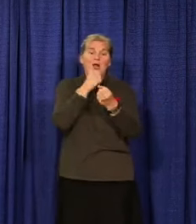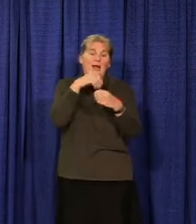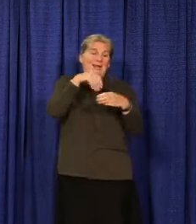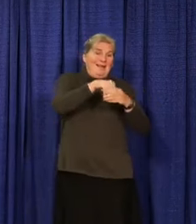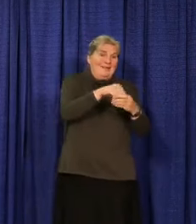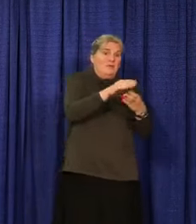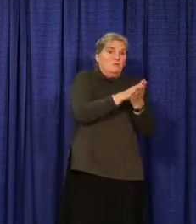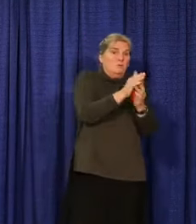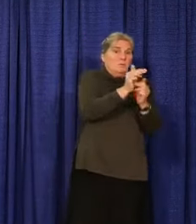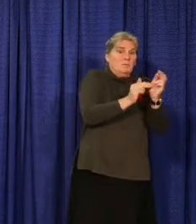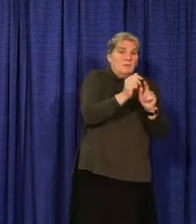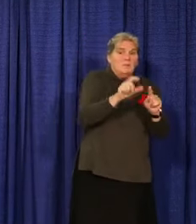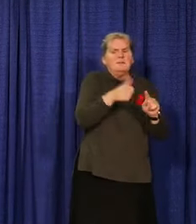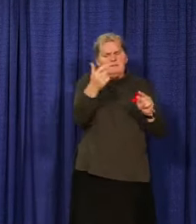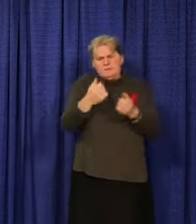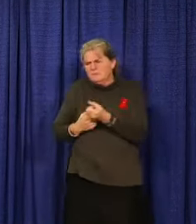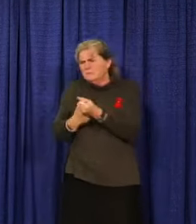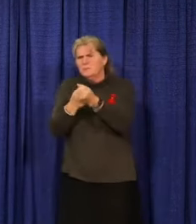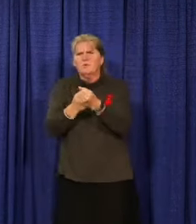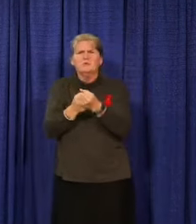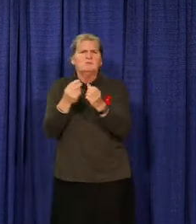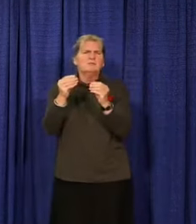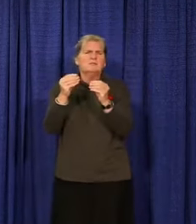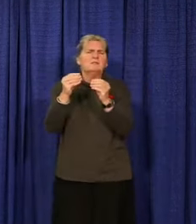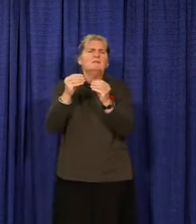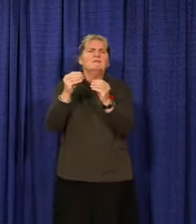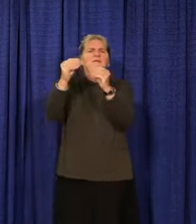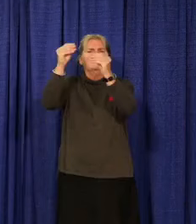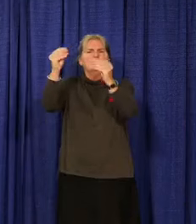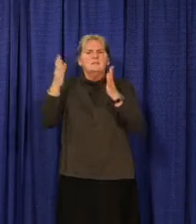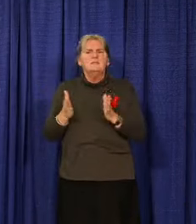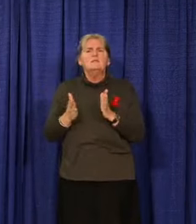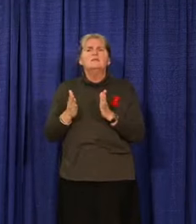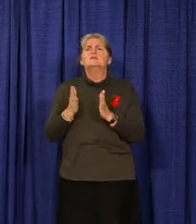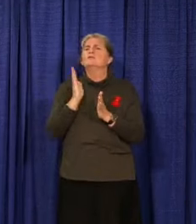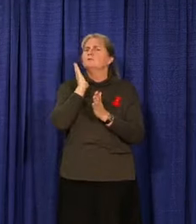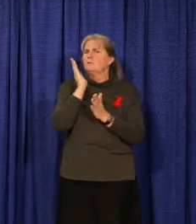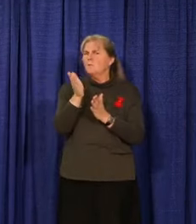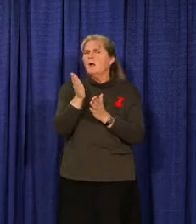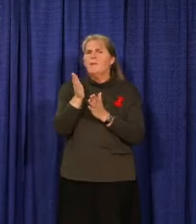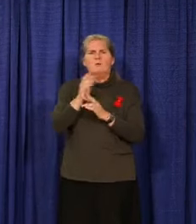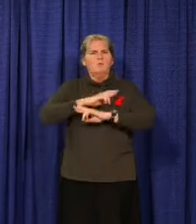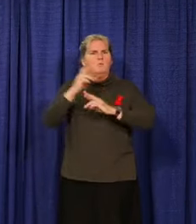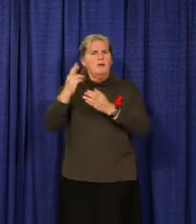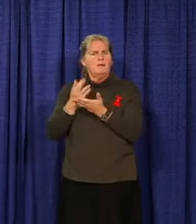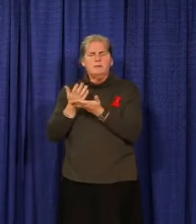they are not in class, including teacher supervised study halls,